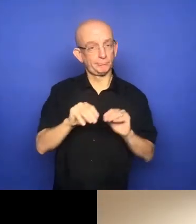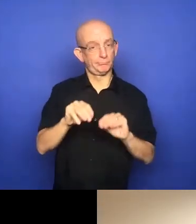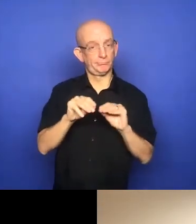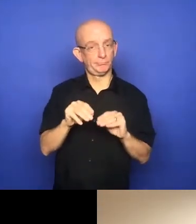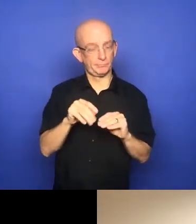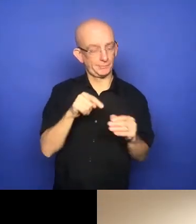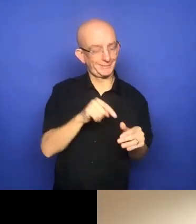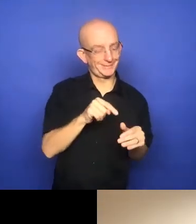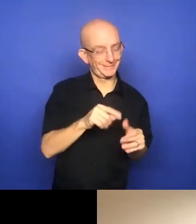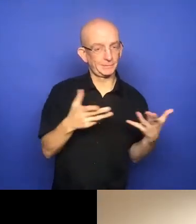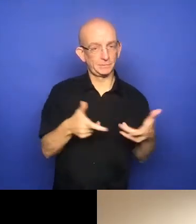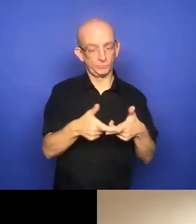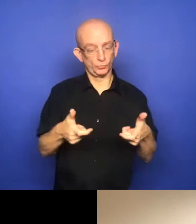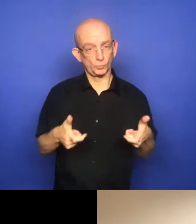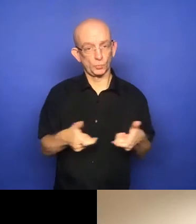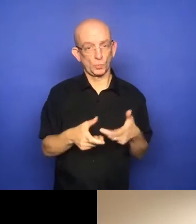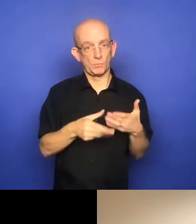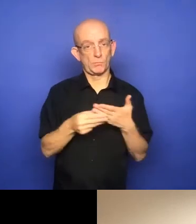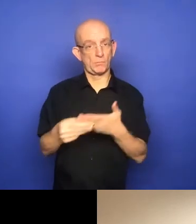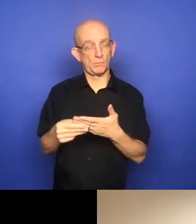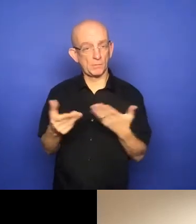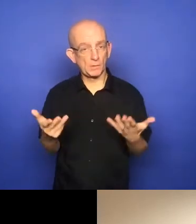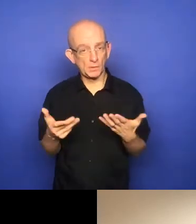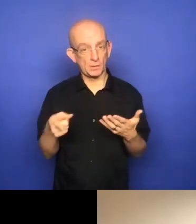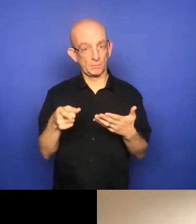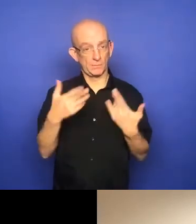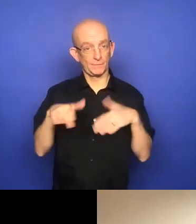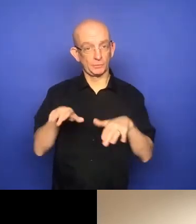in the relevance of the tools, are they taking to